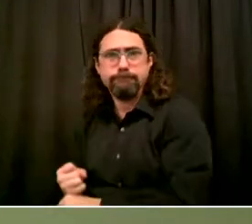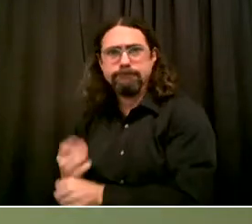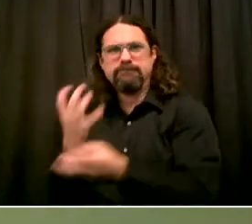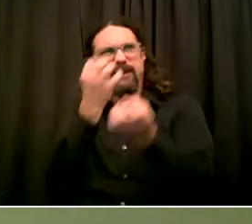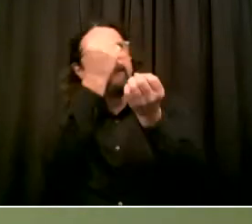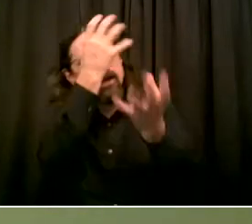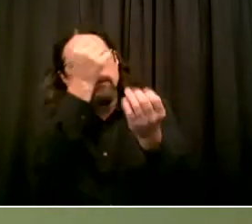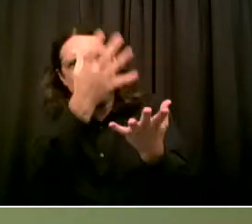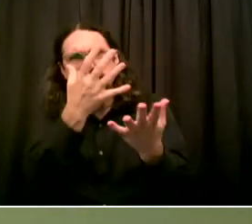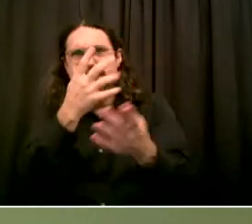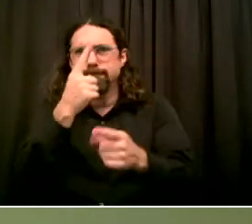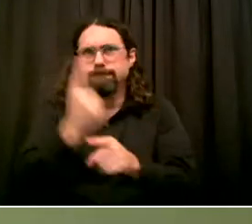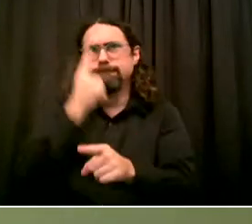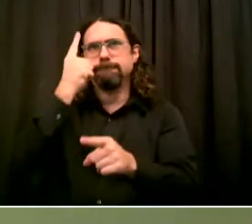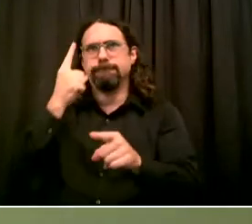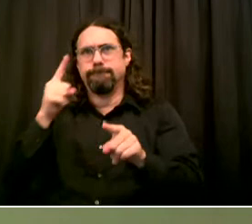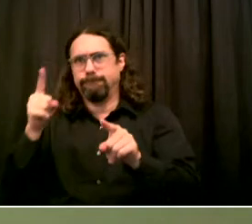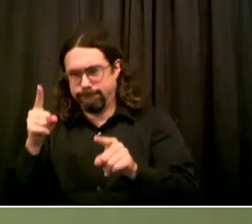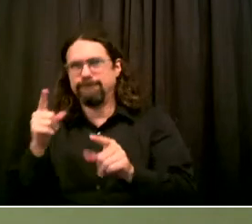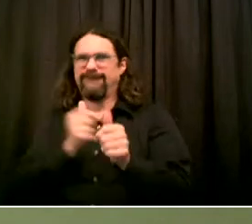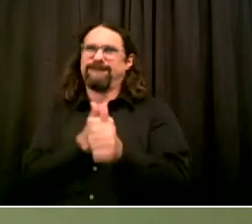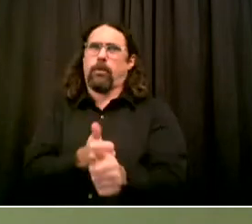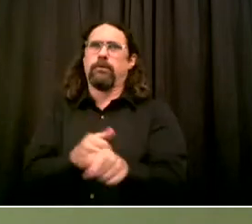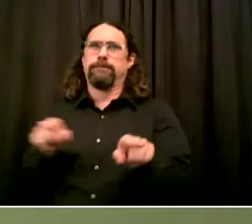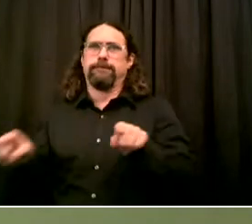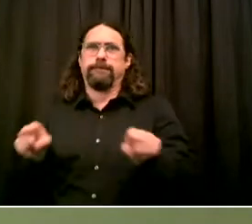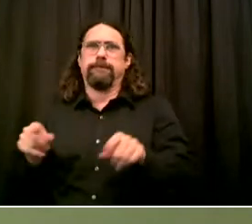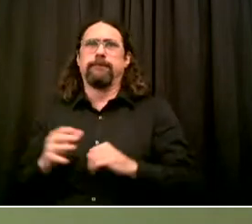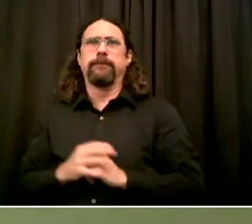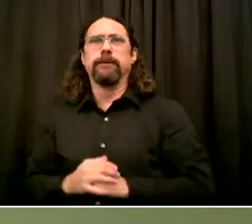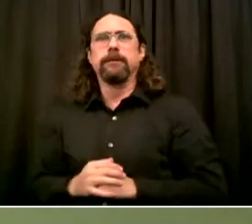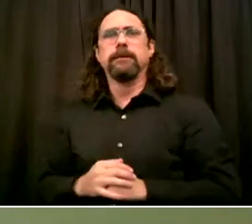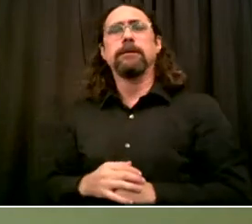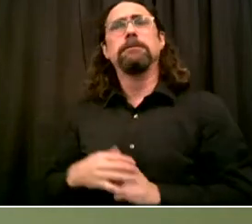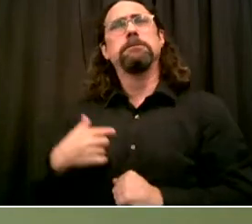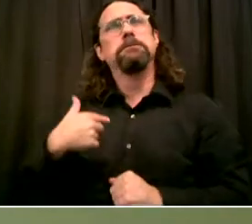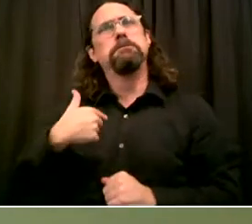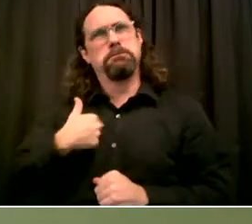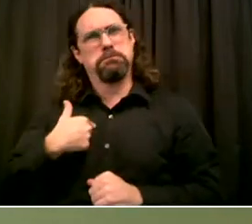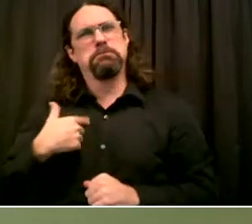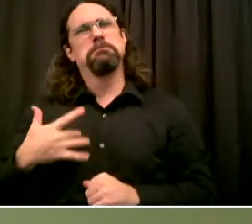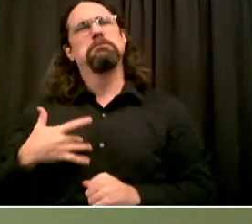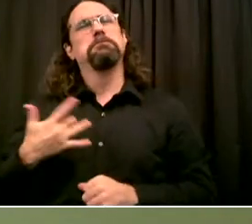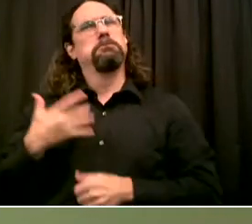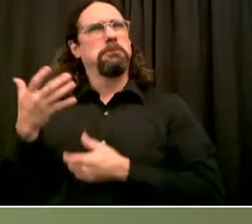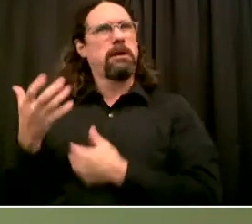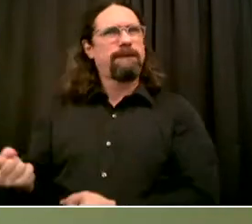OWH STRONG OUR DEFENSES ARE AND WILL CONTINUE TO BE. AND THIN, OF COURSE, BALANCE